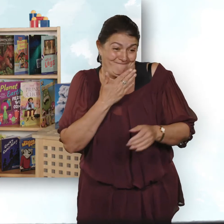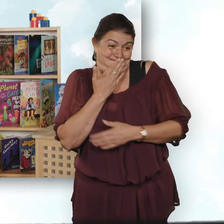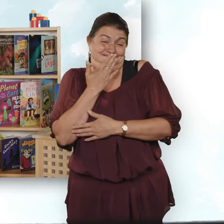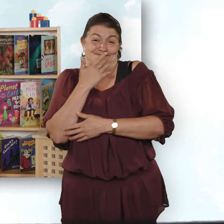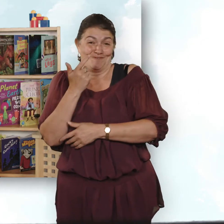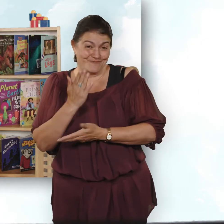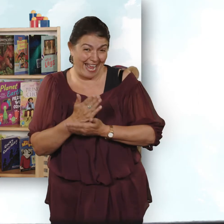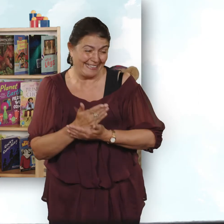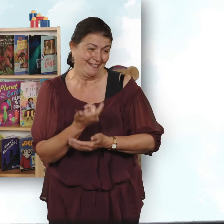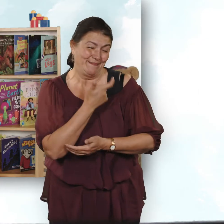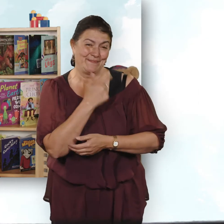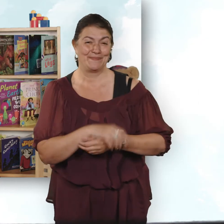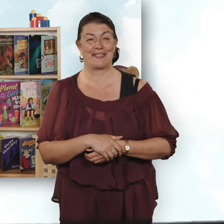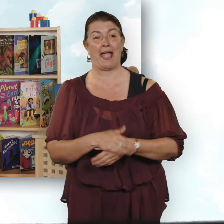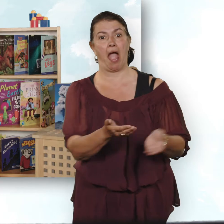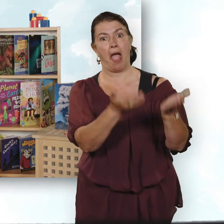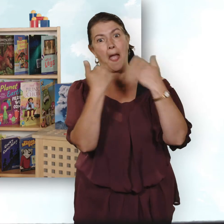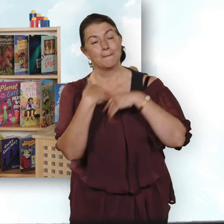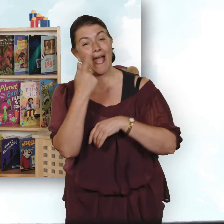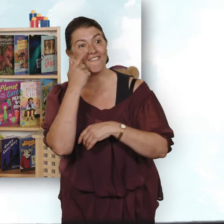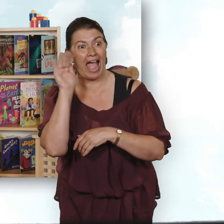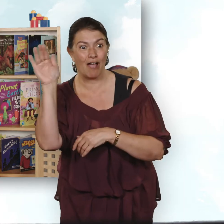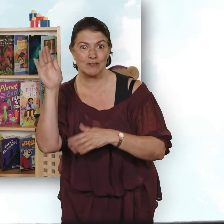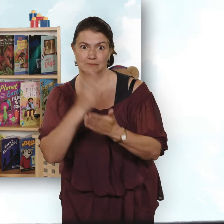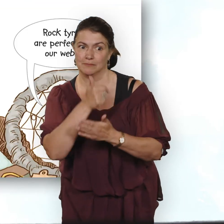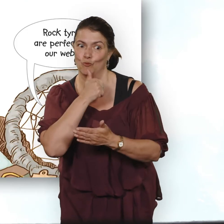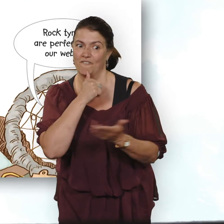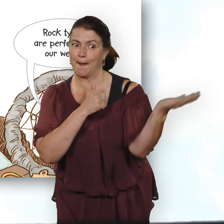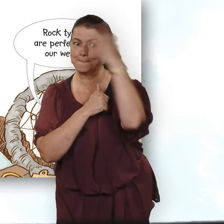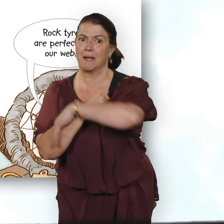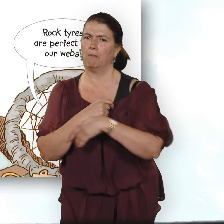“Really?” chuckled Grandma. “Come and look outside.”